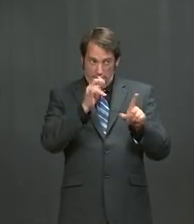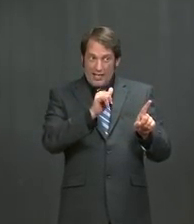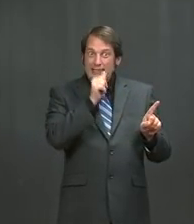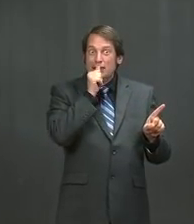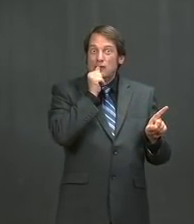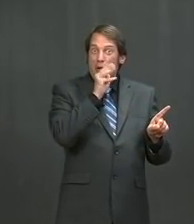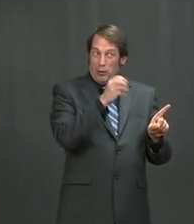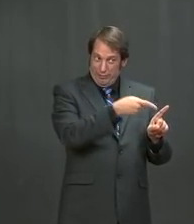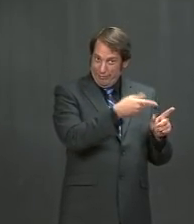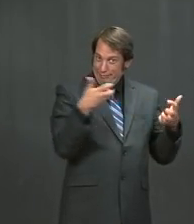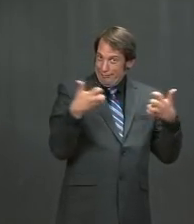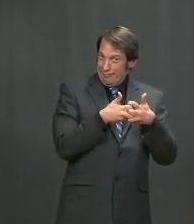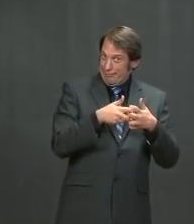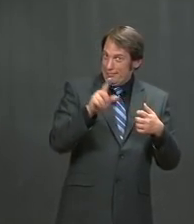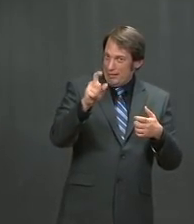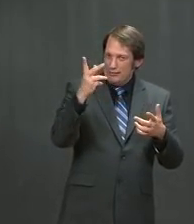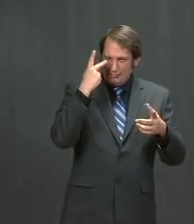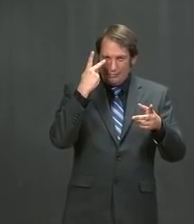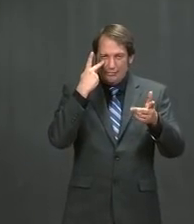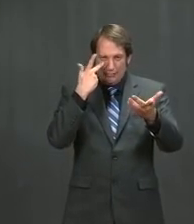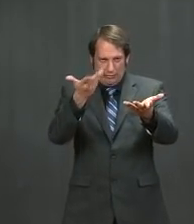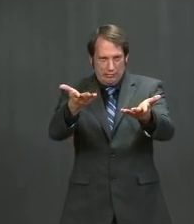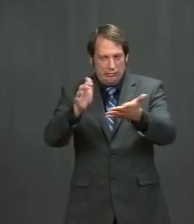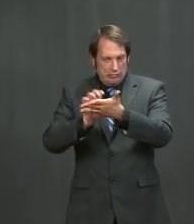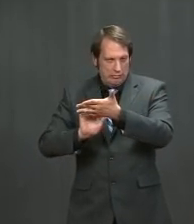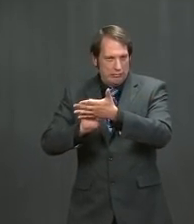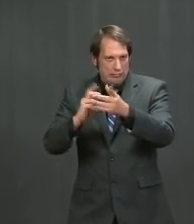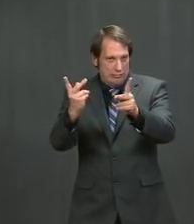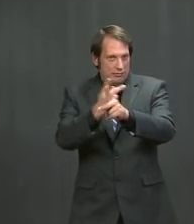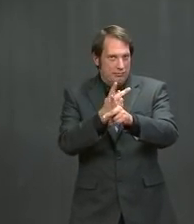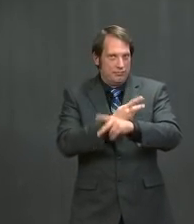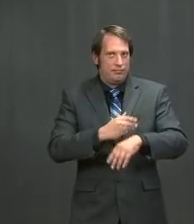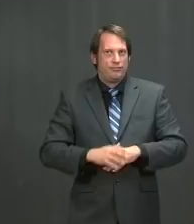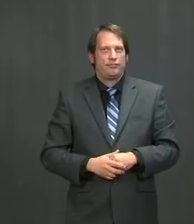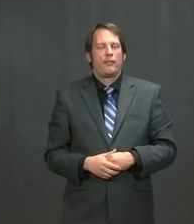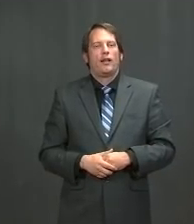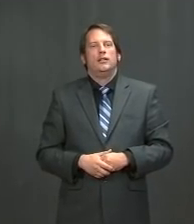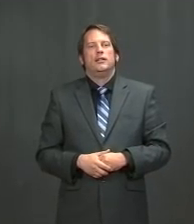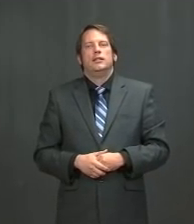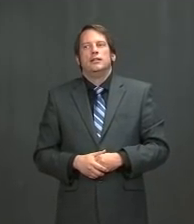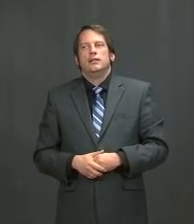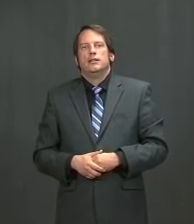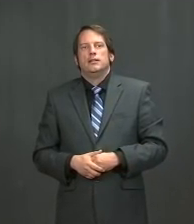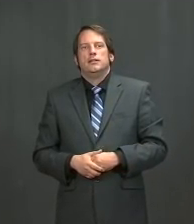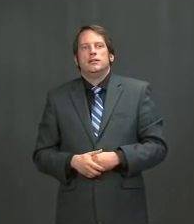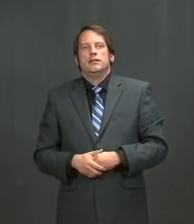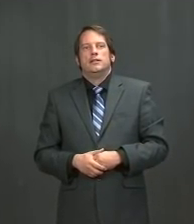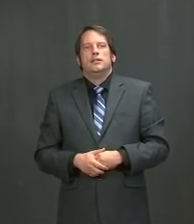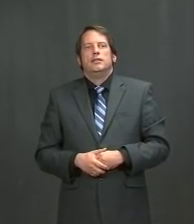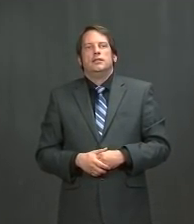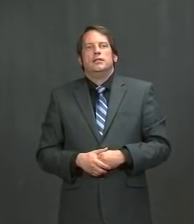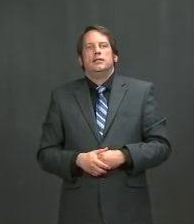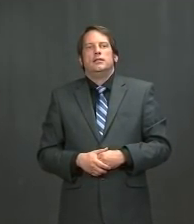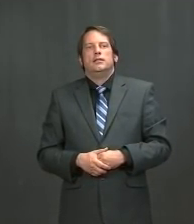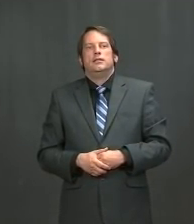The Press: Thank you, Jen. The CDC updated the COVID-related travel guidance last Friday. Ms. Psaki: Yep.